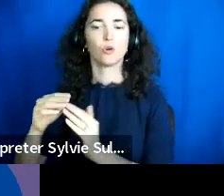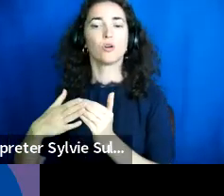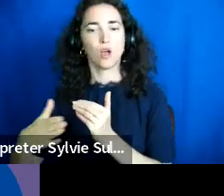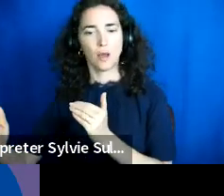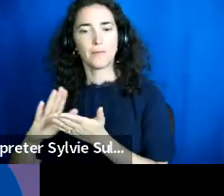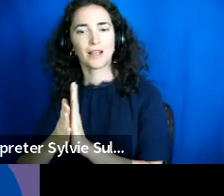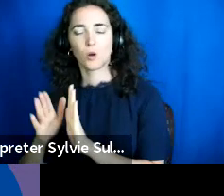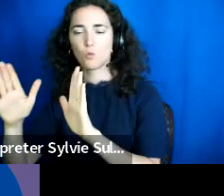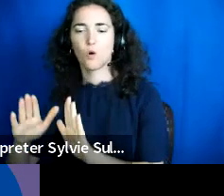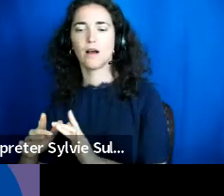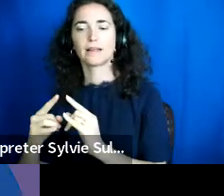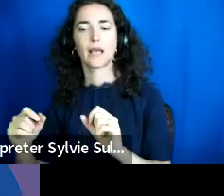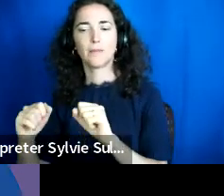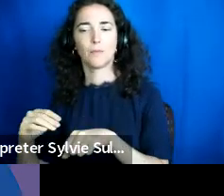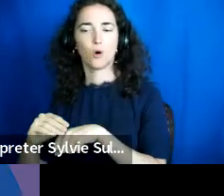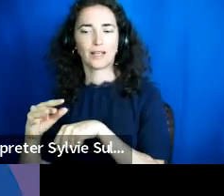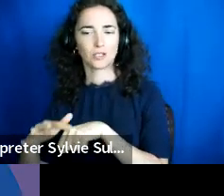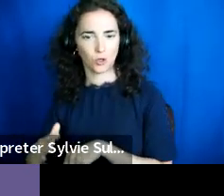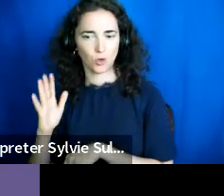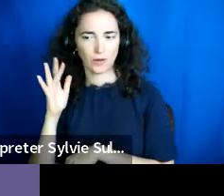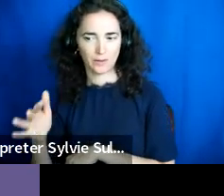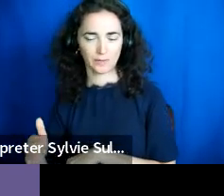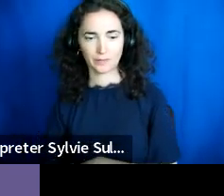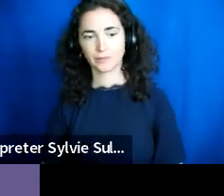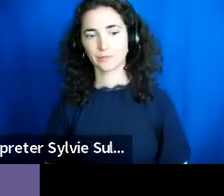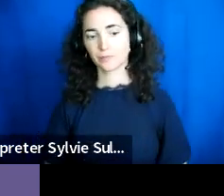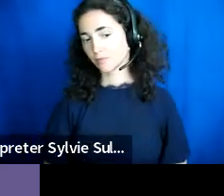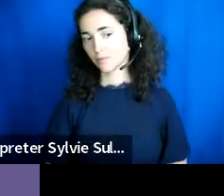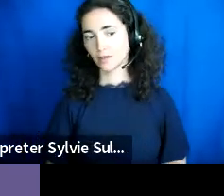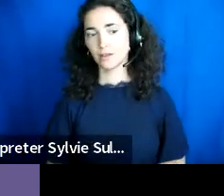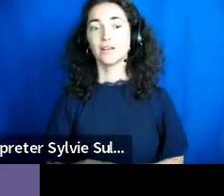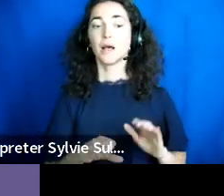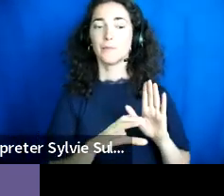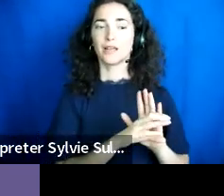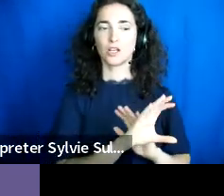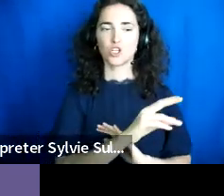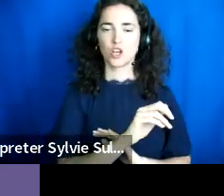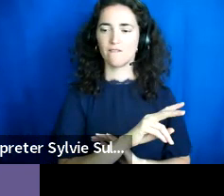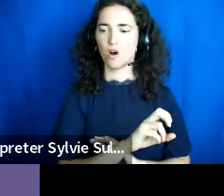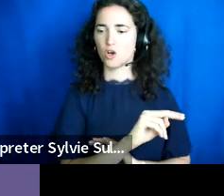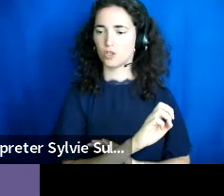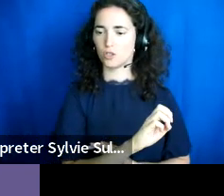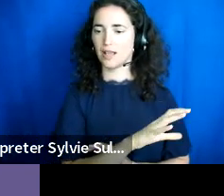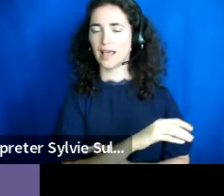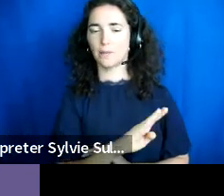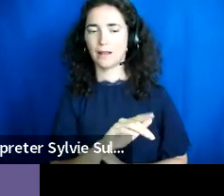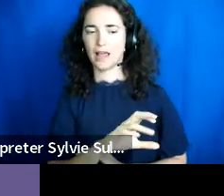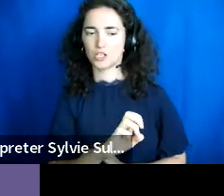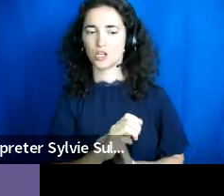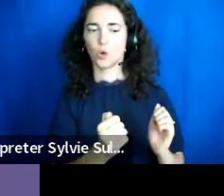One day these pictures show Shavan and Blanche standing with first Strider and then Dylan.